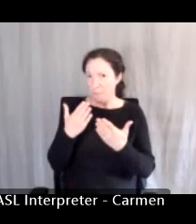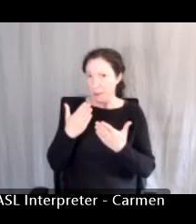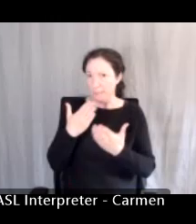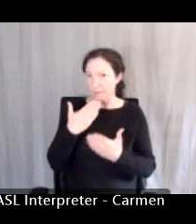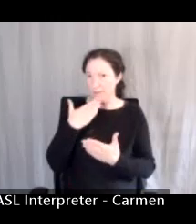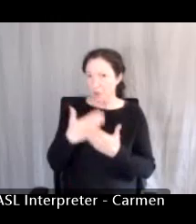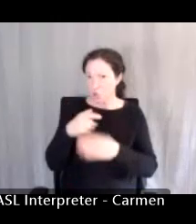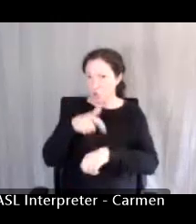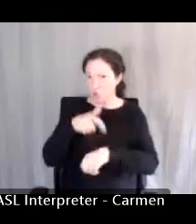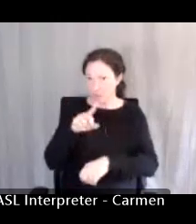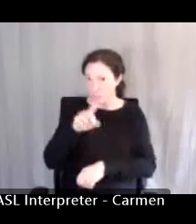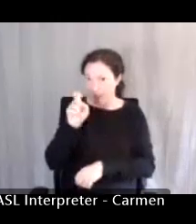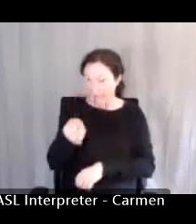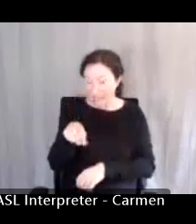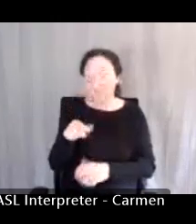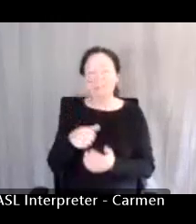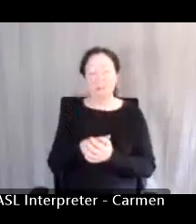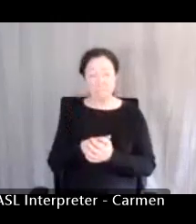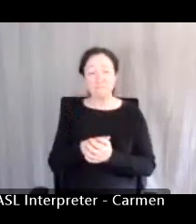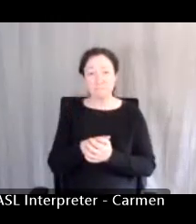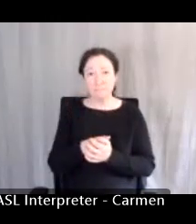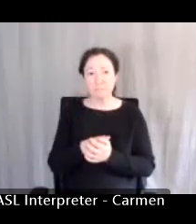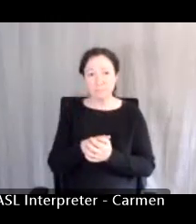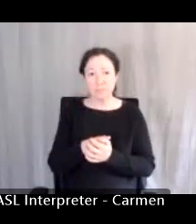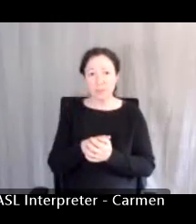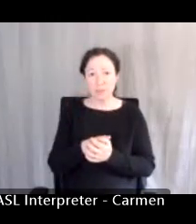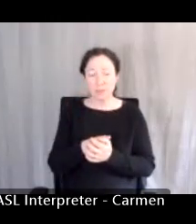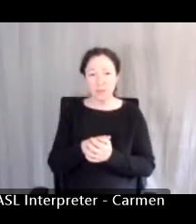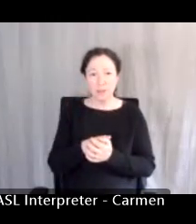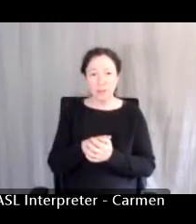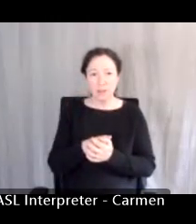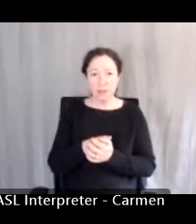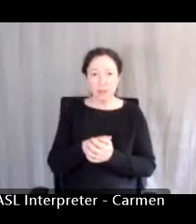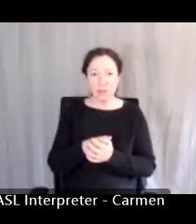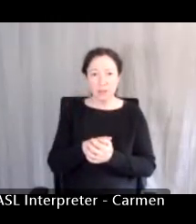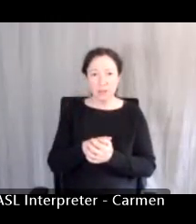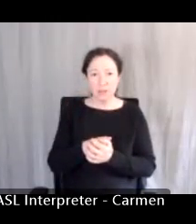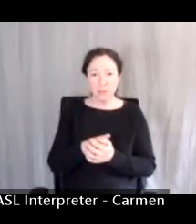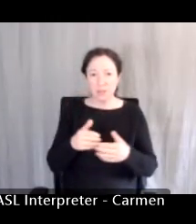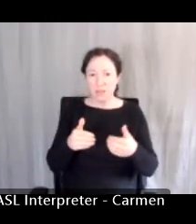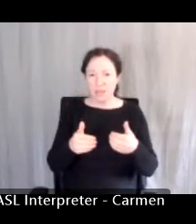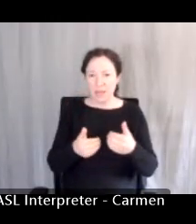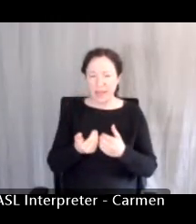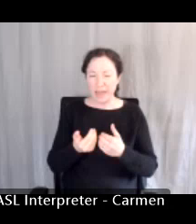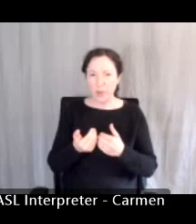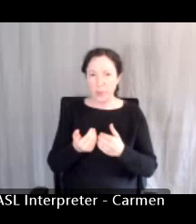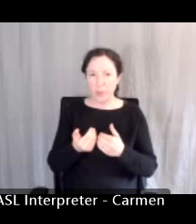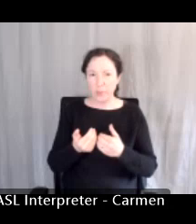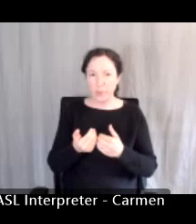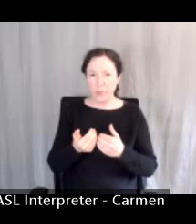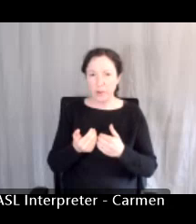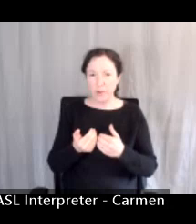Yeah, Nicola wants to know is how does adverse childhood experiences or